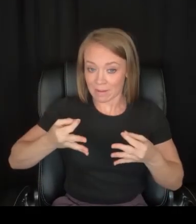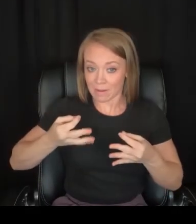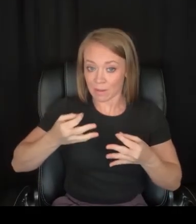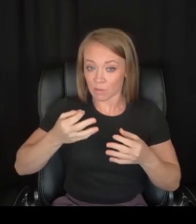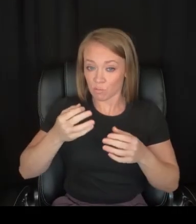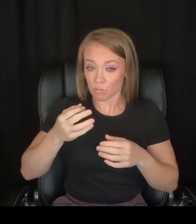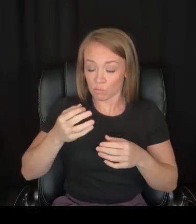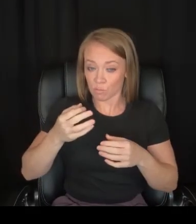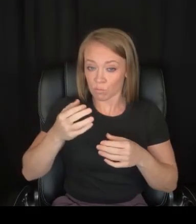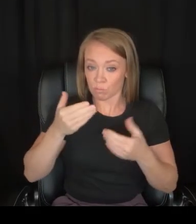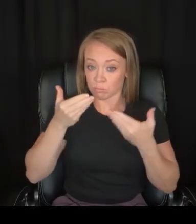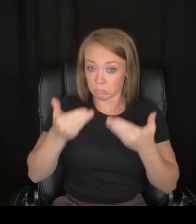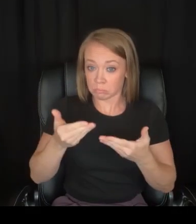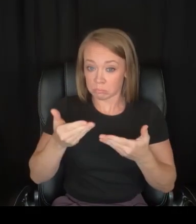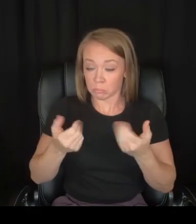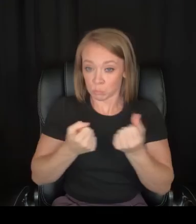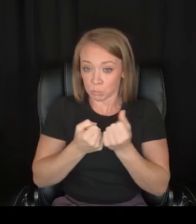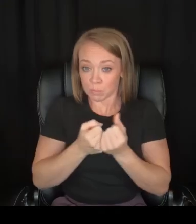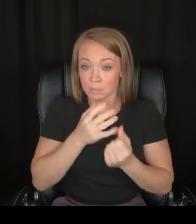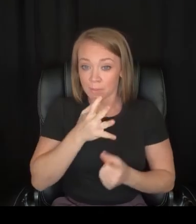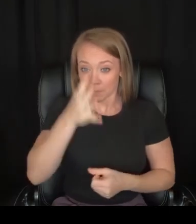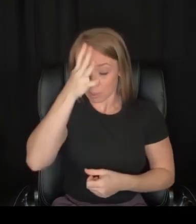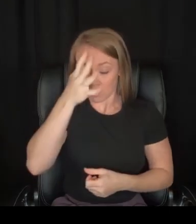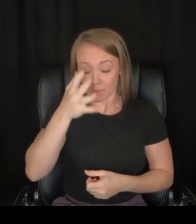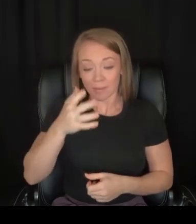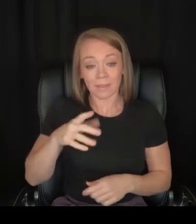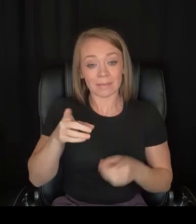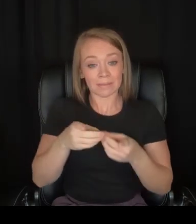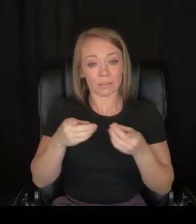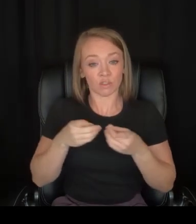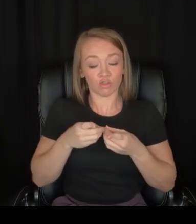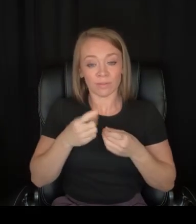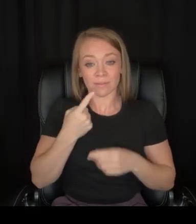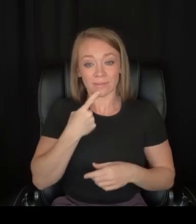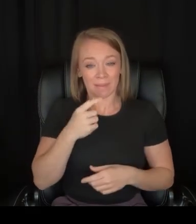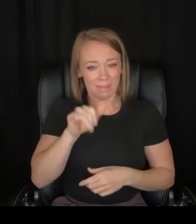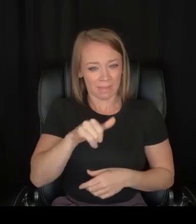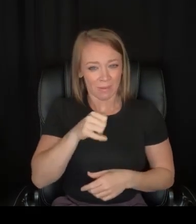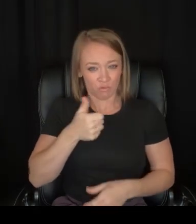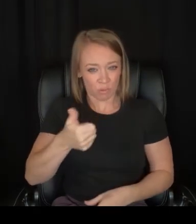The District Court ruled transportation wasn't required under IDEA in this case.